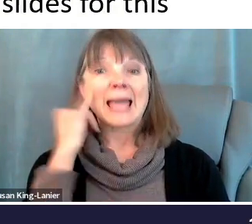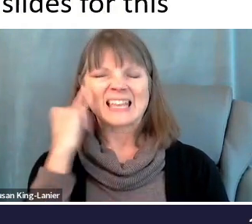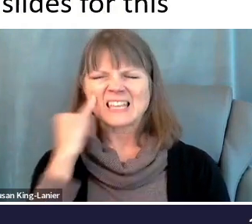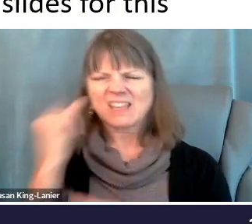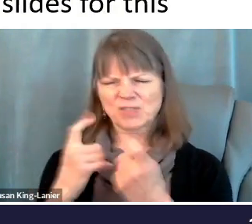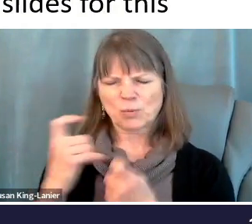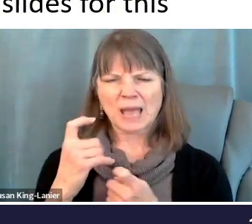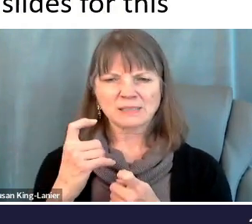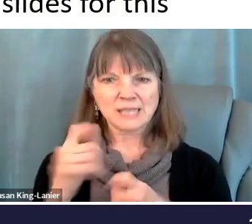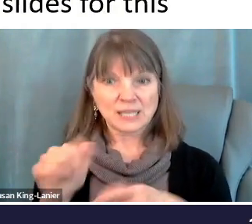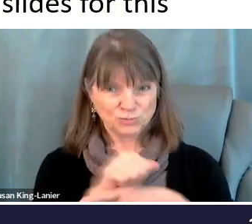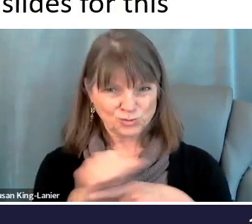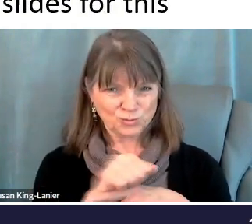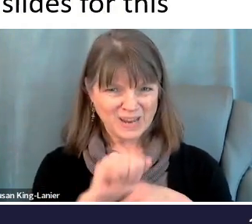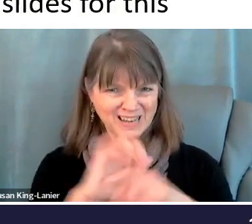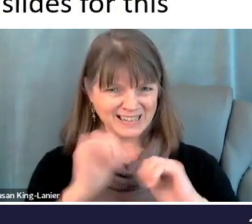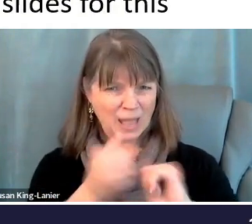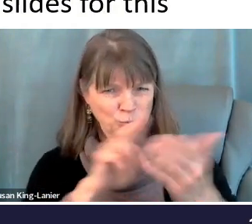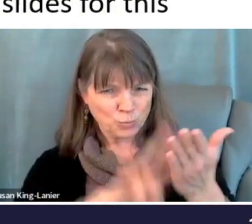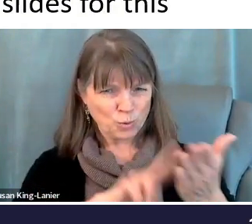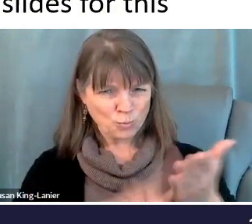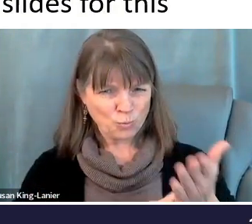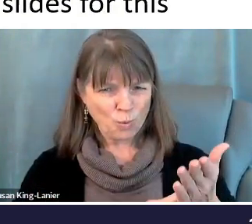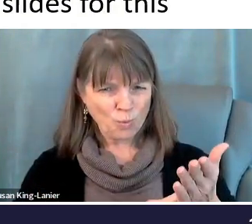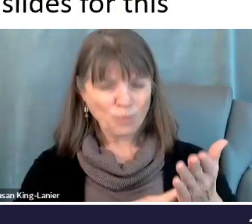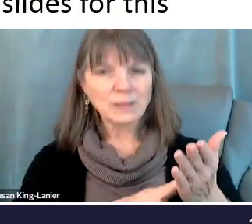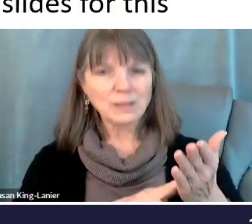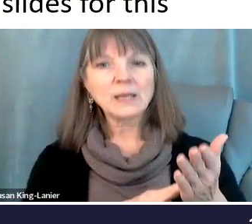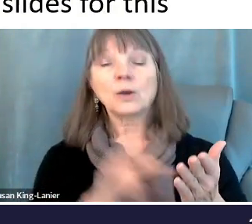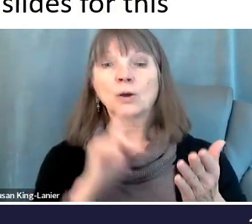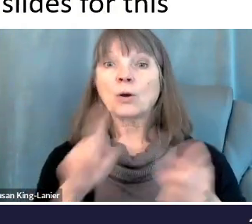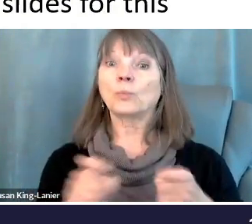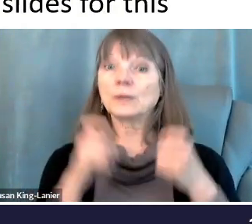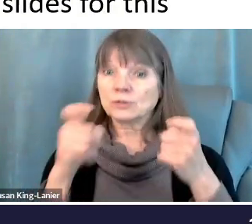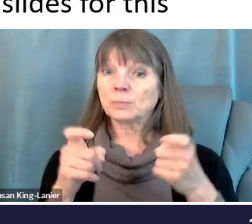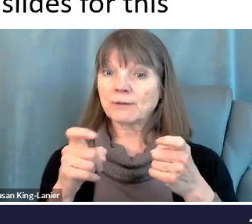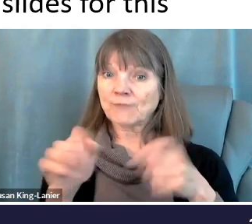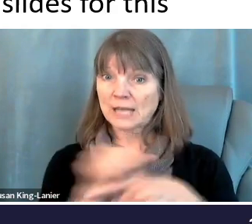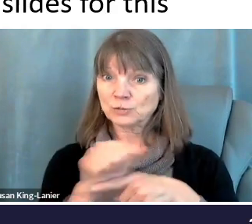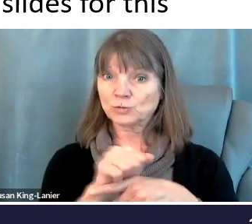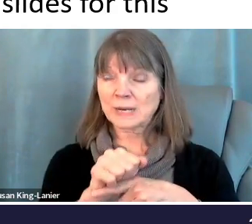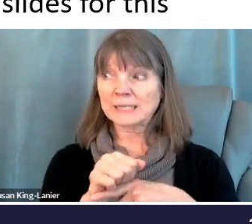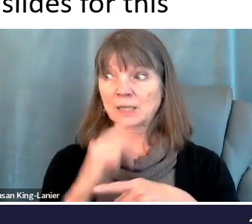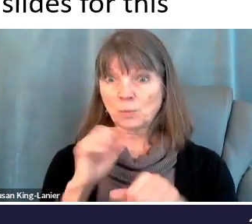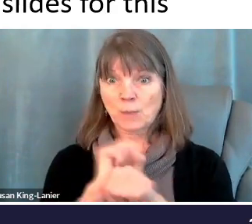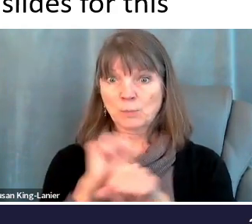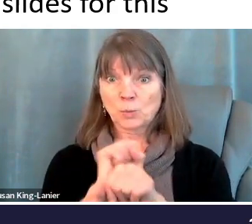the tools and resources if they're asking about training. As far as how to enroll, we do provide training.